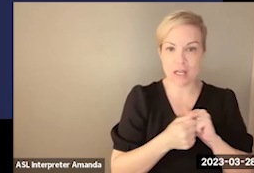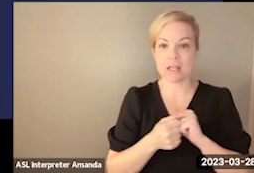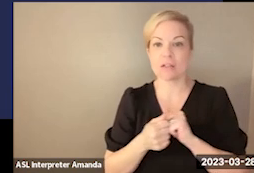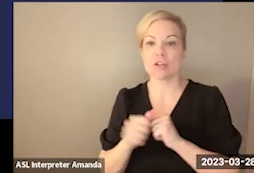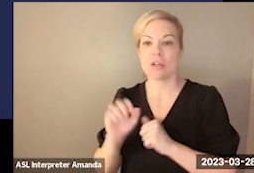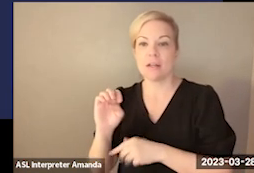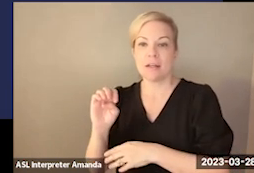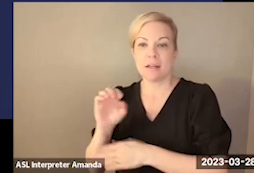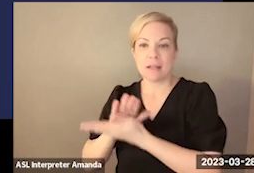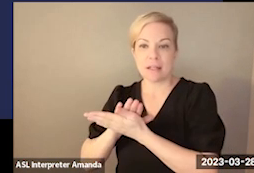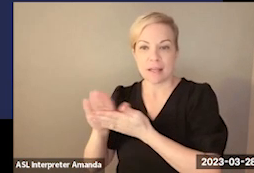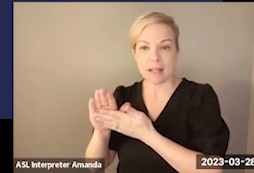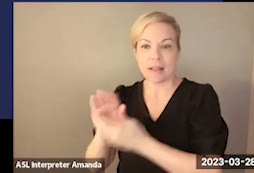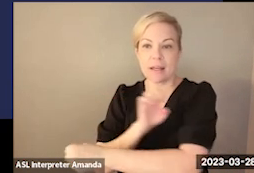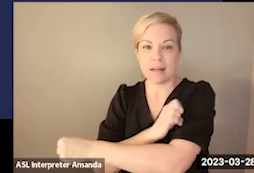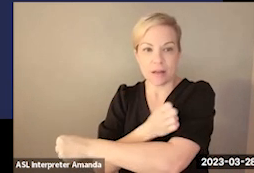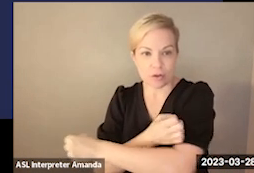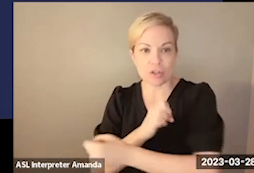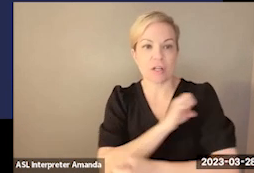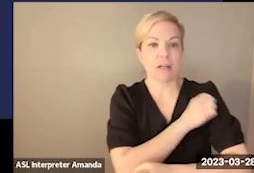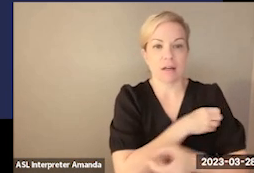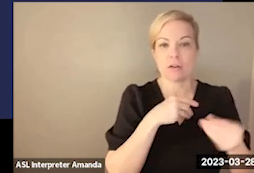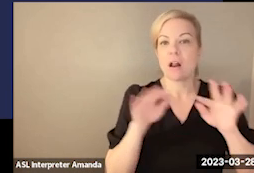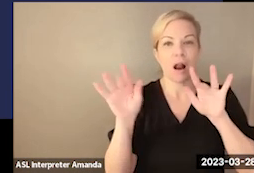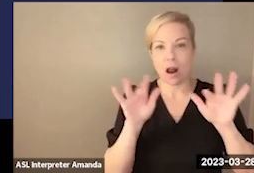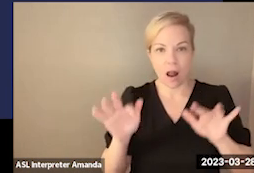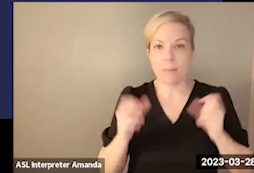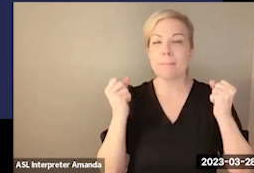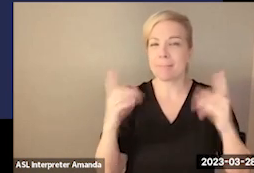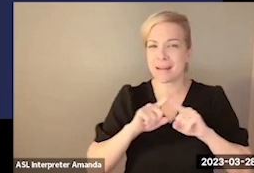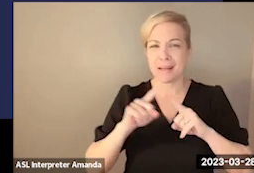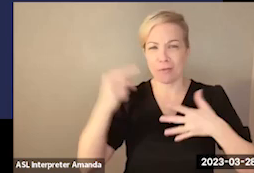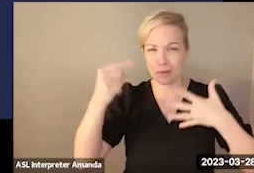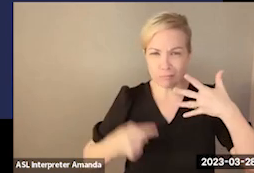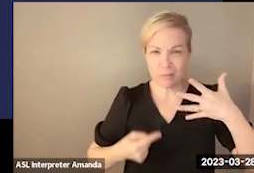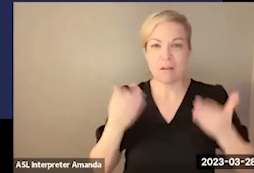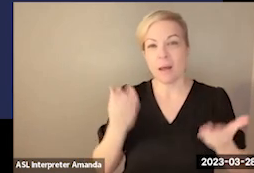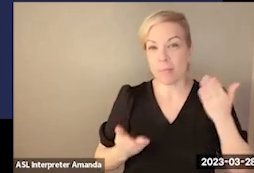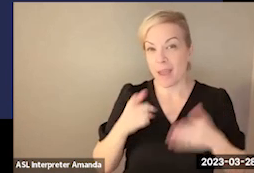Debbie Stine, Science & Technology Policy Academy: workforce development. So a lot of things in this justice 40 activity. So even though you might think